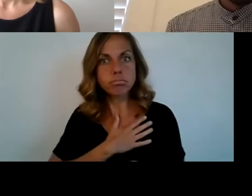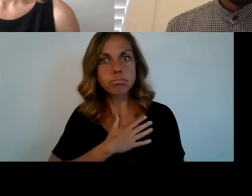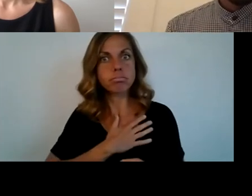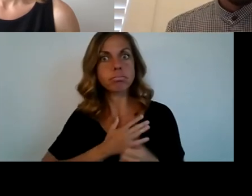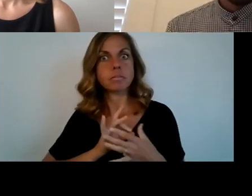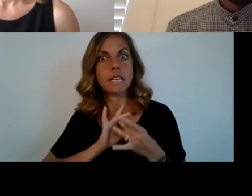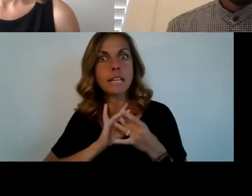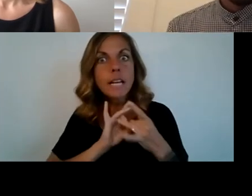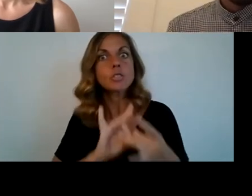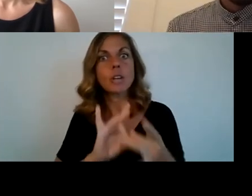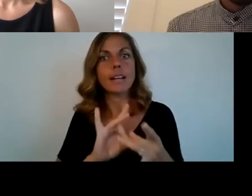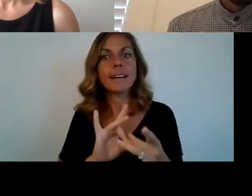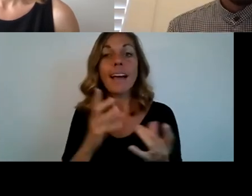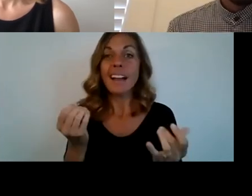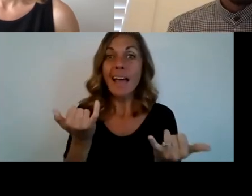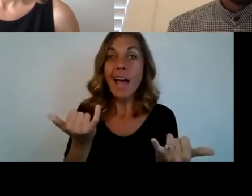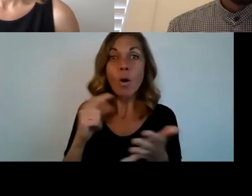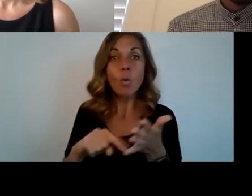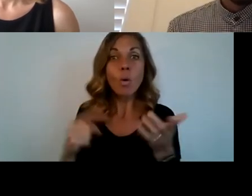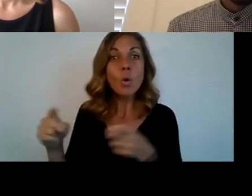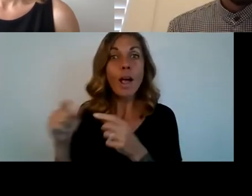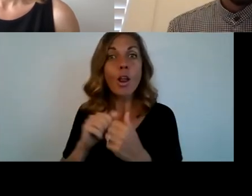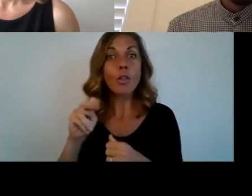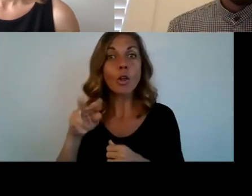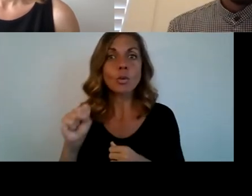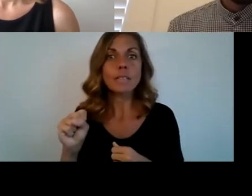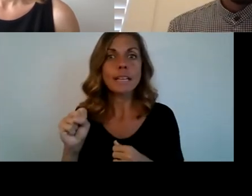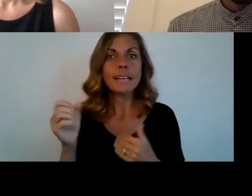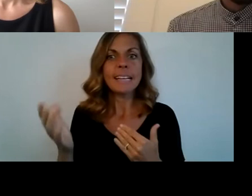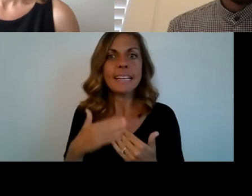with what's going on, on the news, it's easy to point to, do you see what's happening to